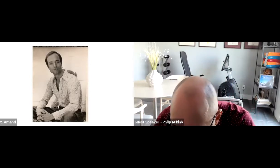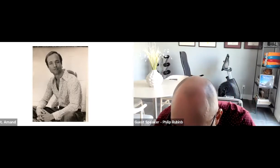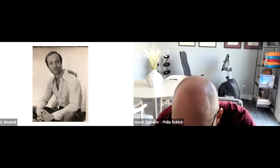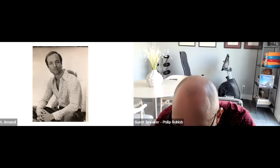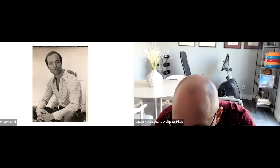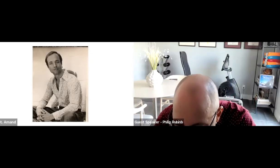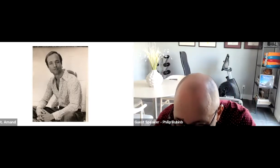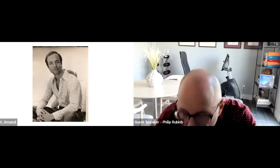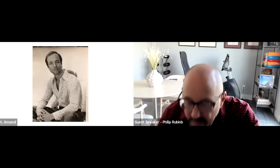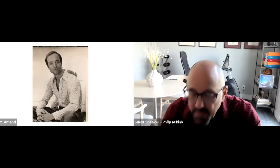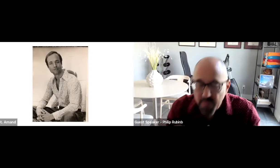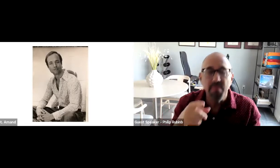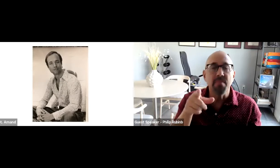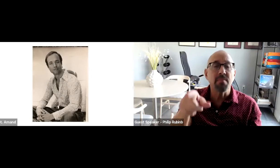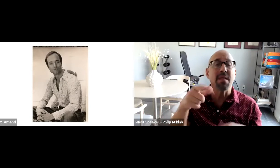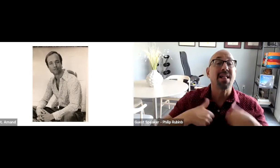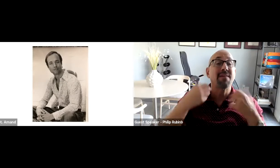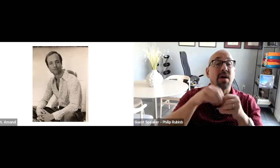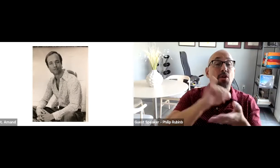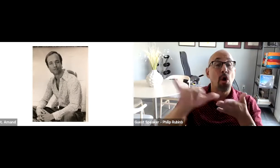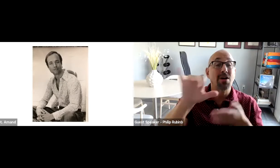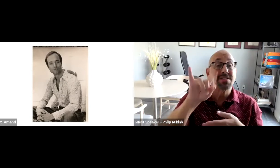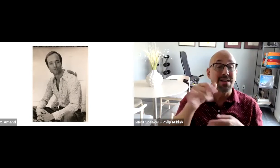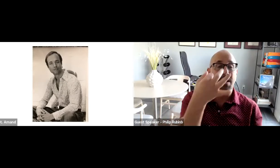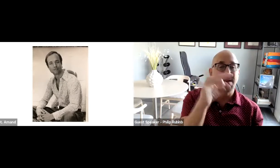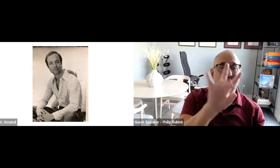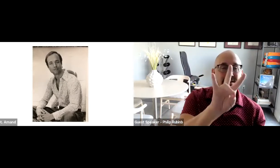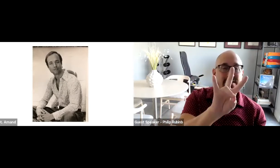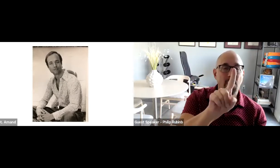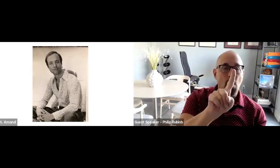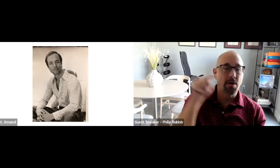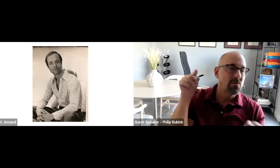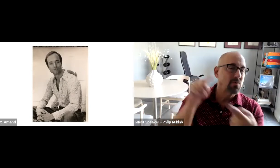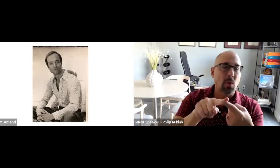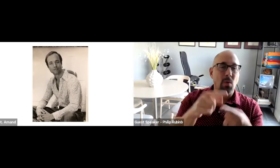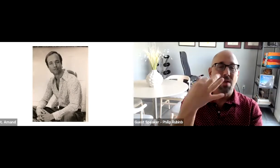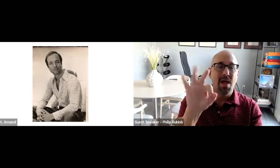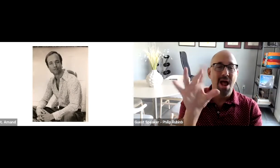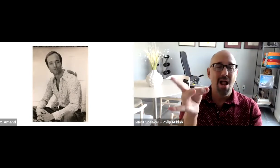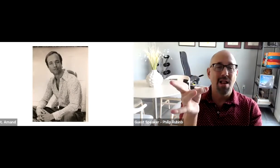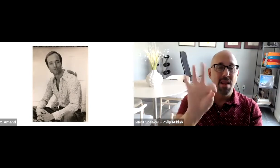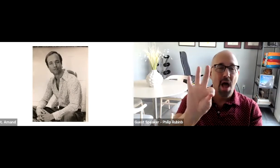So, let me see. I've got my notes here. Let's see. He lived in New York City